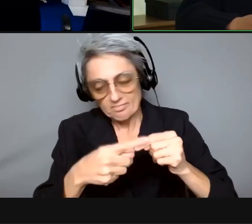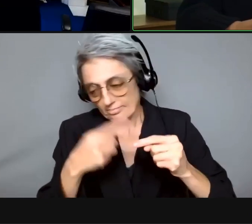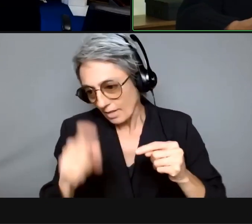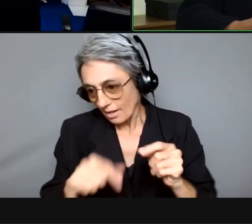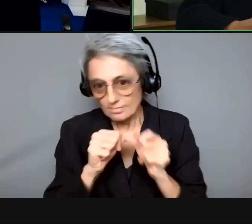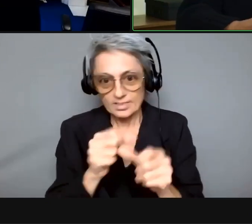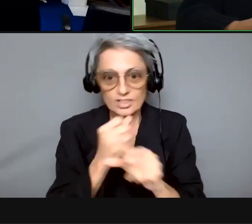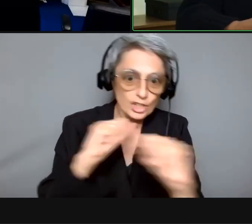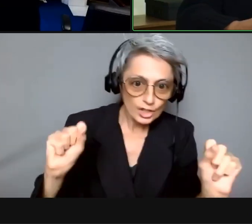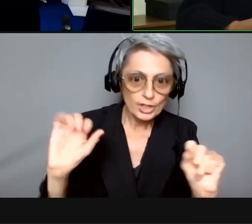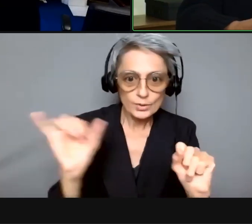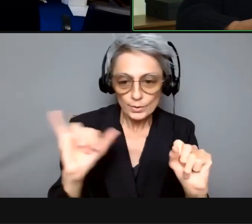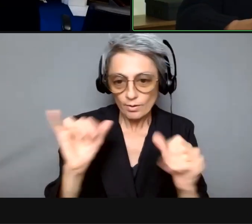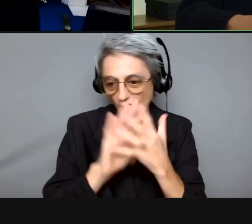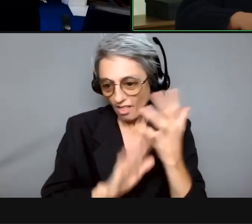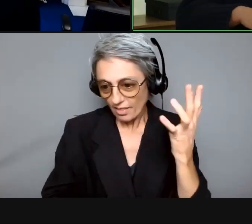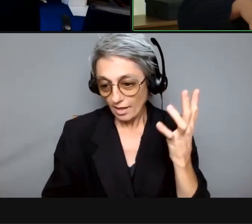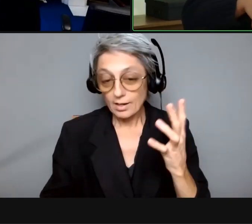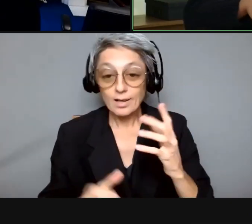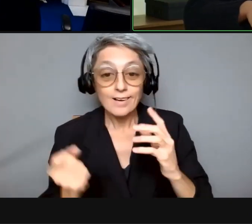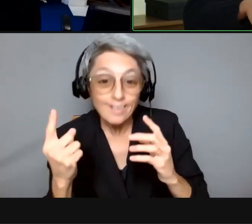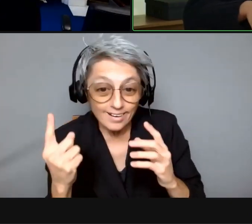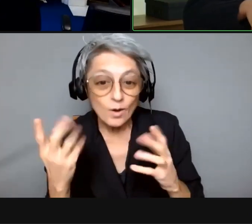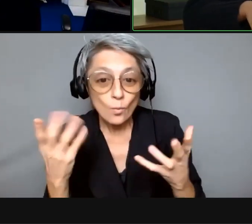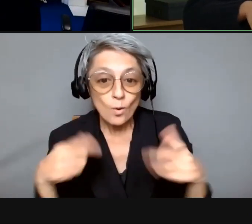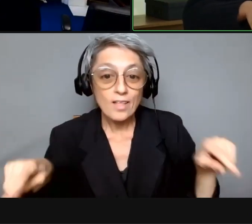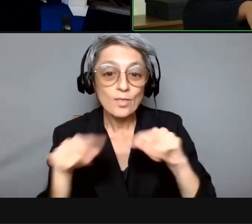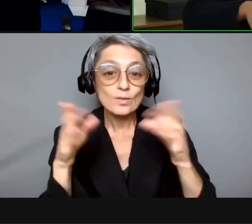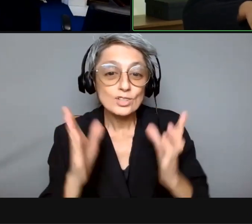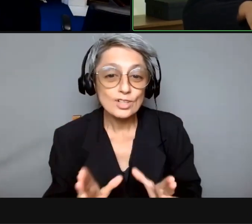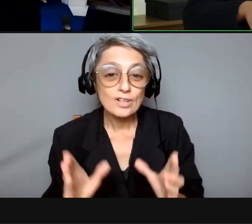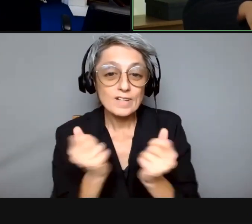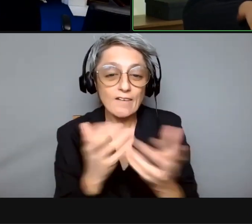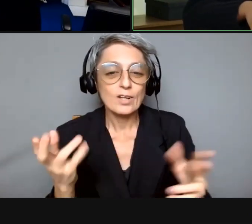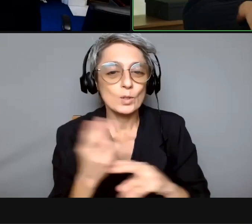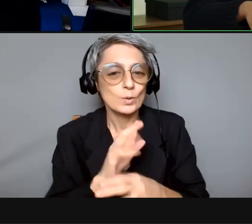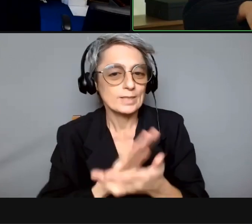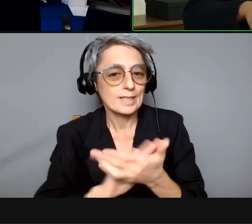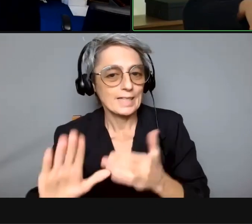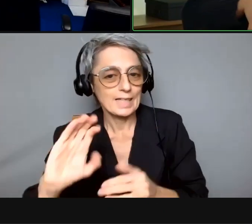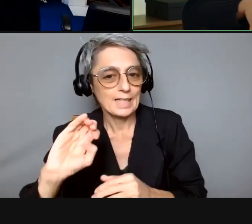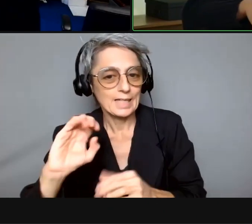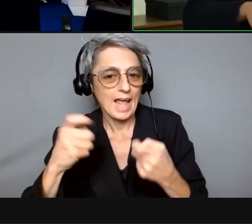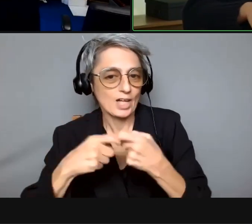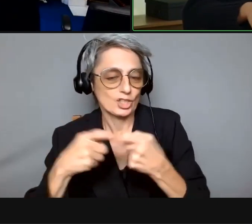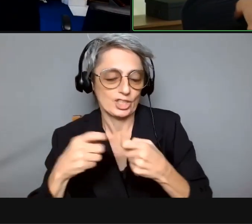But you also want them to run on clean energy. Apple started with data centers because we felt if we could show